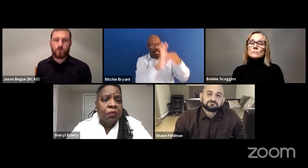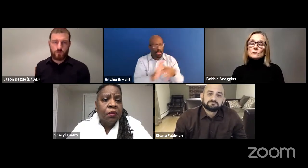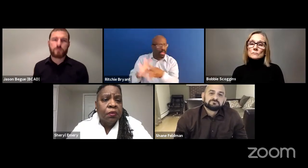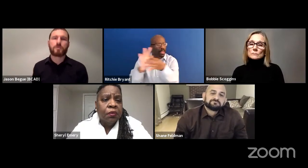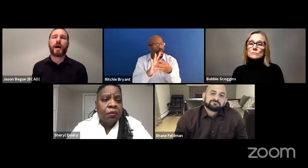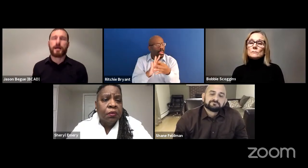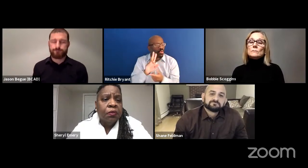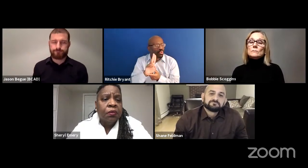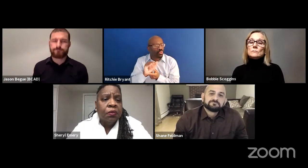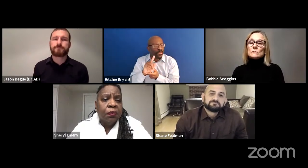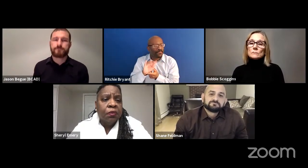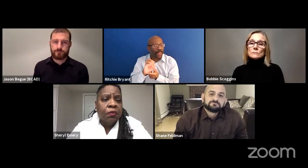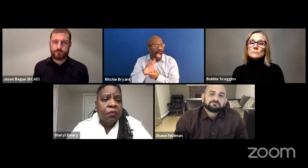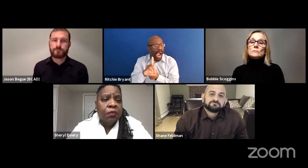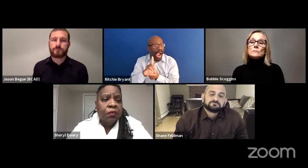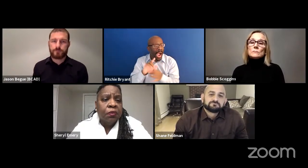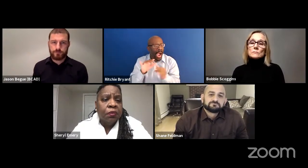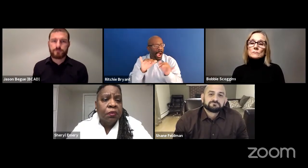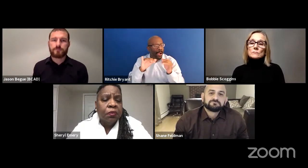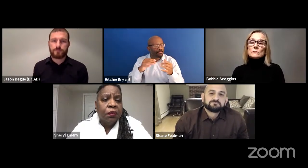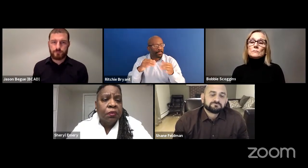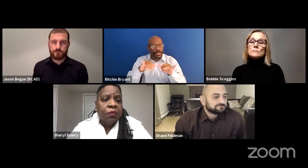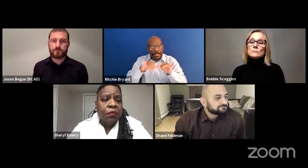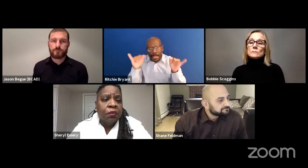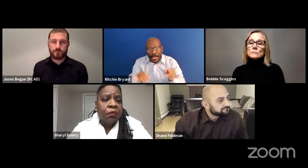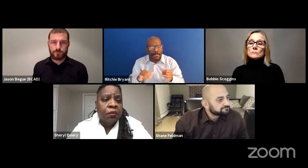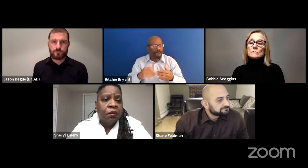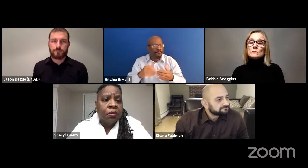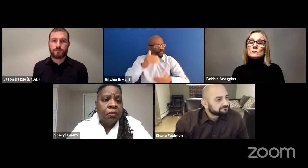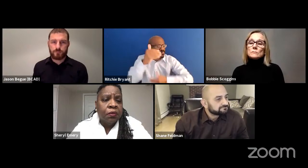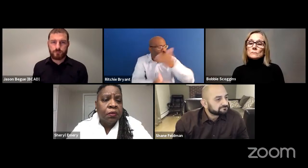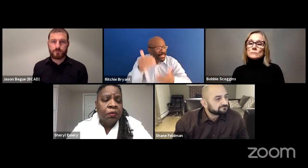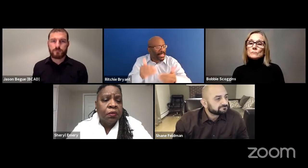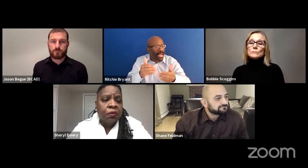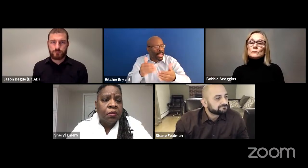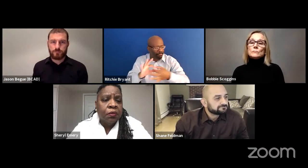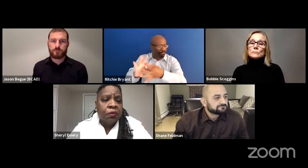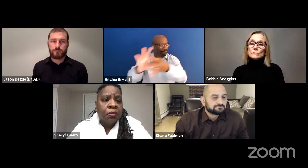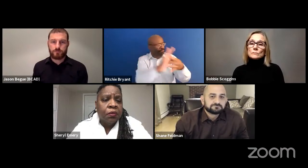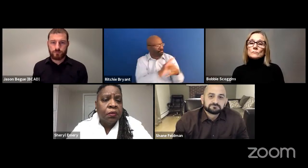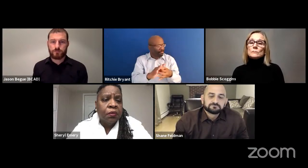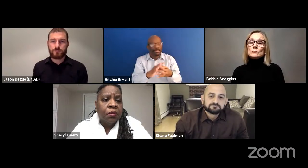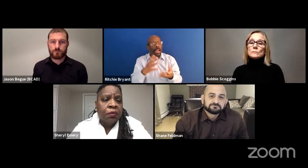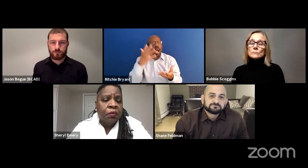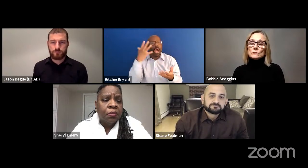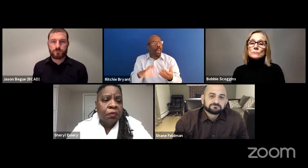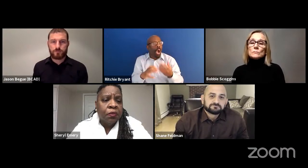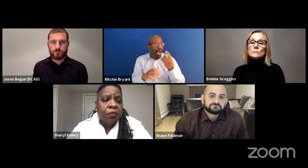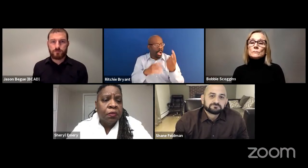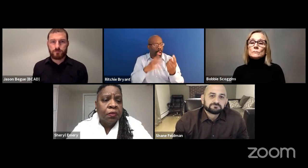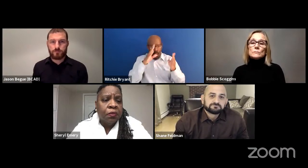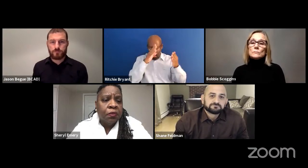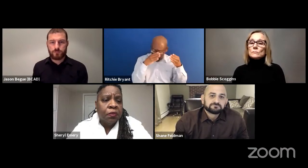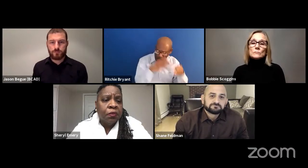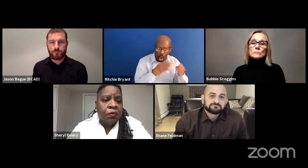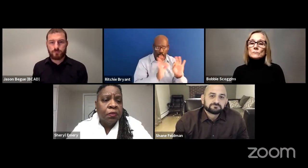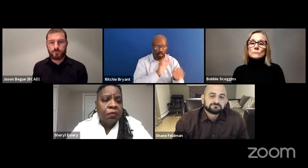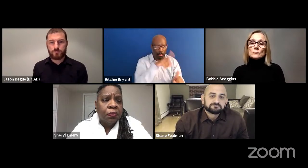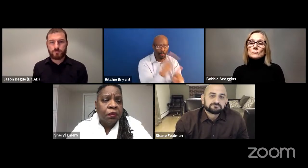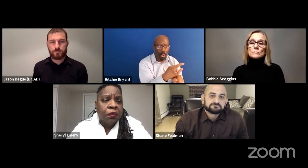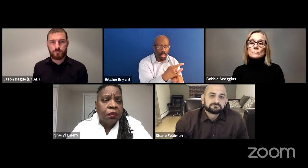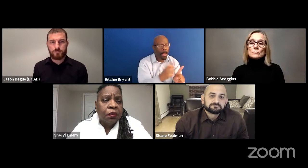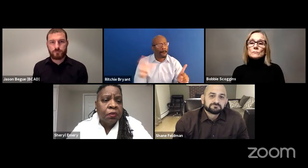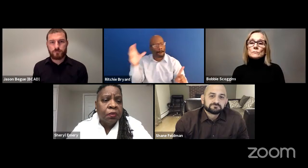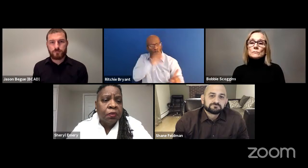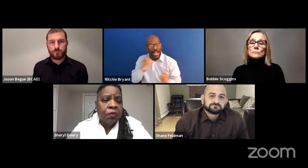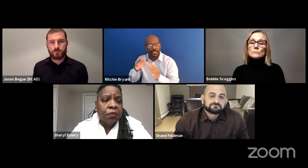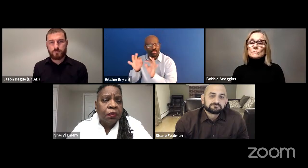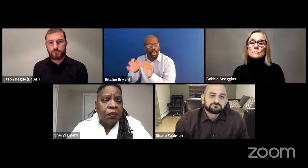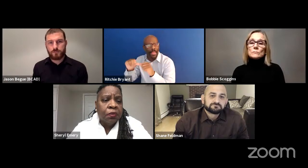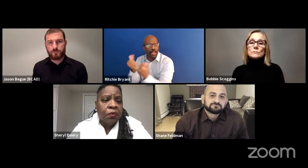later need to be filled. Instead, you should propose a cohesive bill. You don't want to